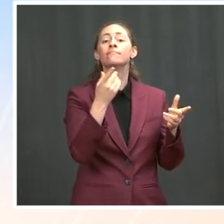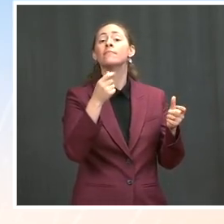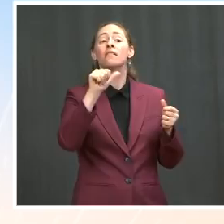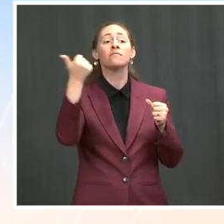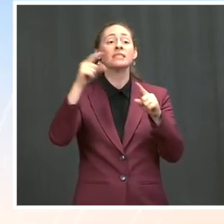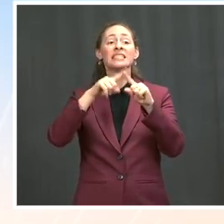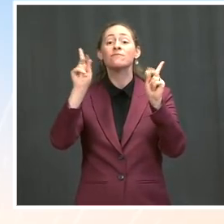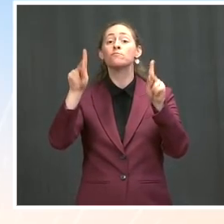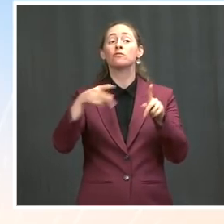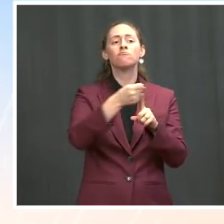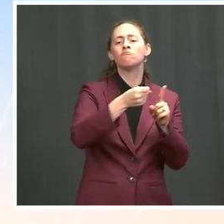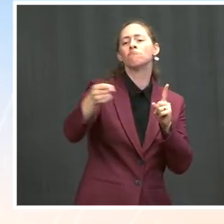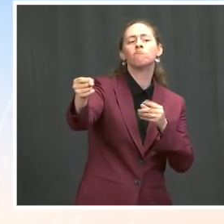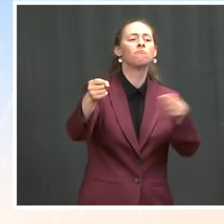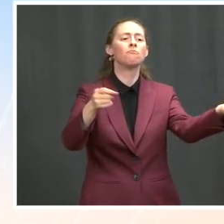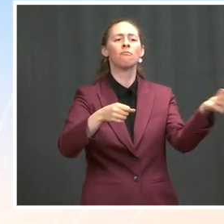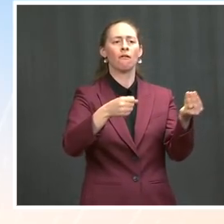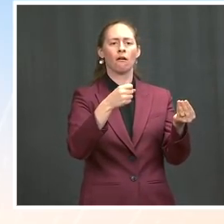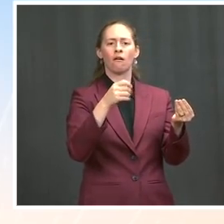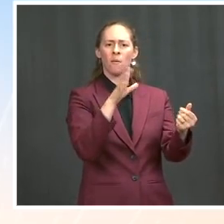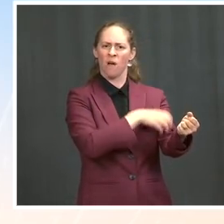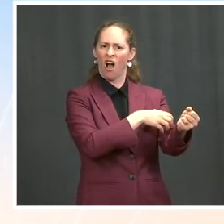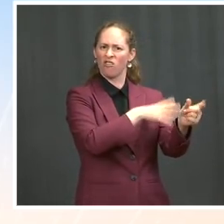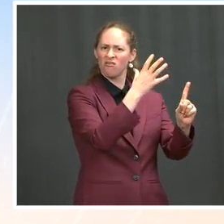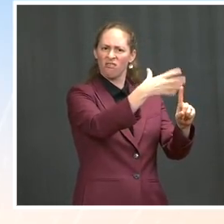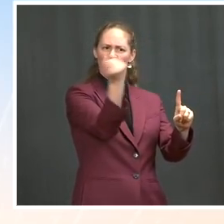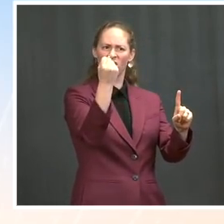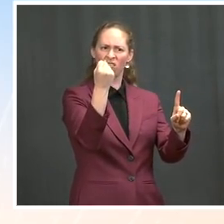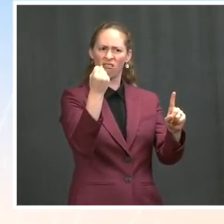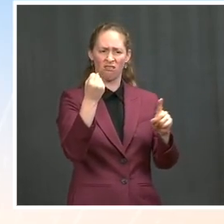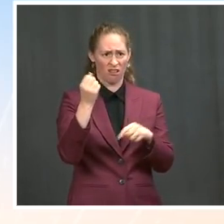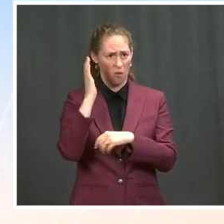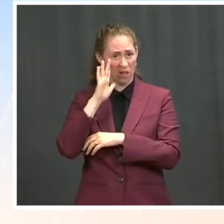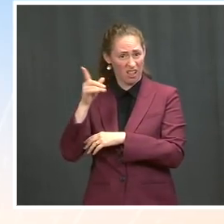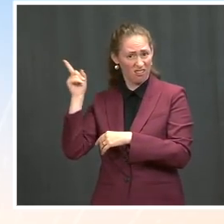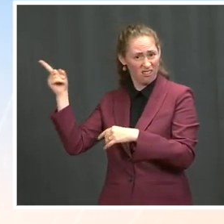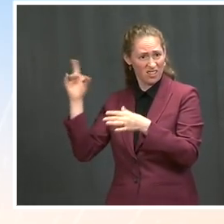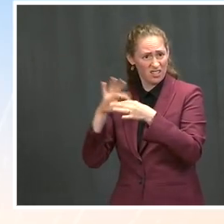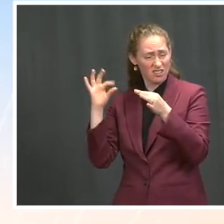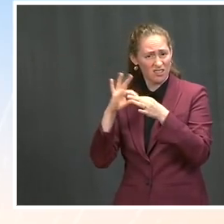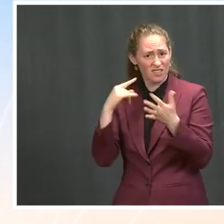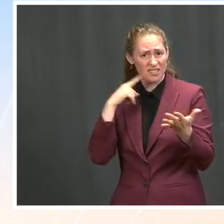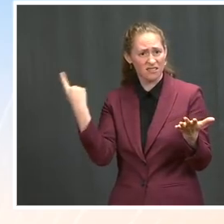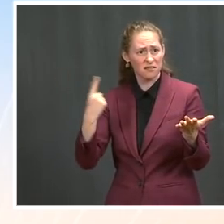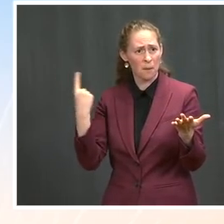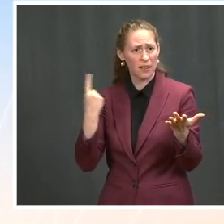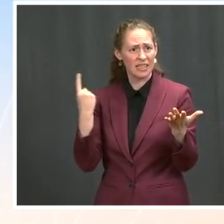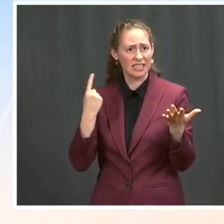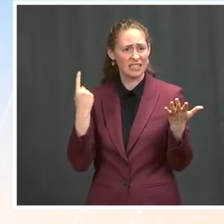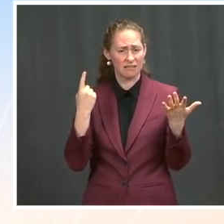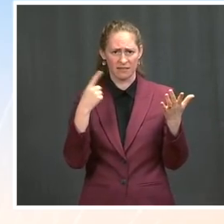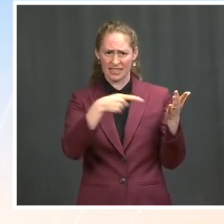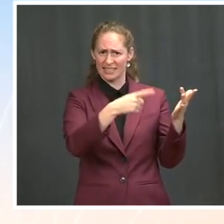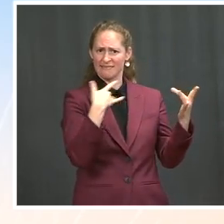Is the White House going to say anything about what more needs to be done to deal with those specific issues that are happening right now? Ms. Psaki: Yeah, I think